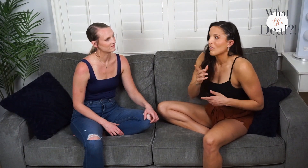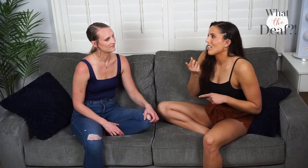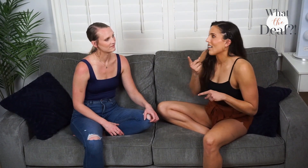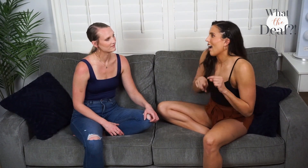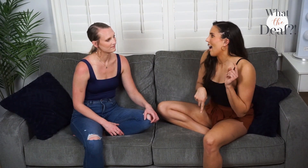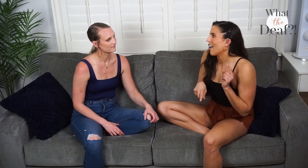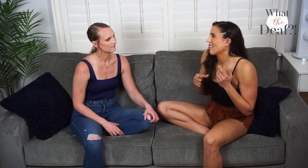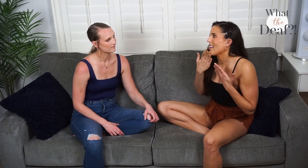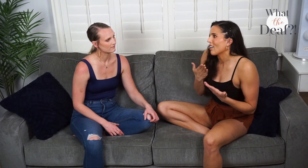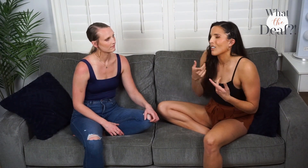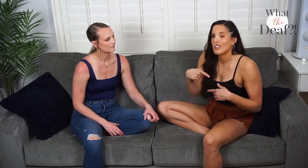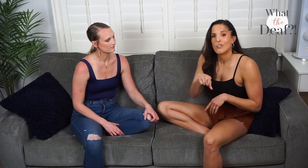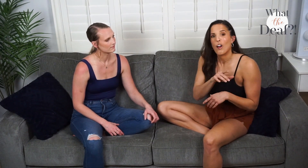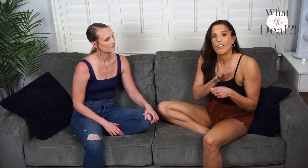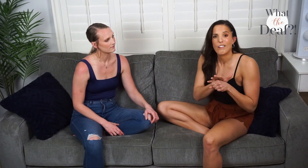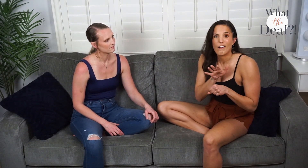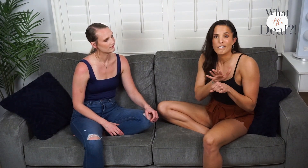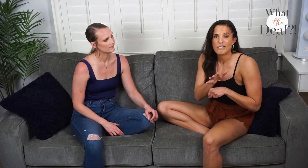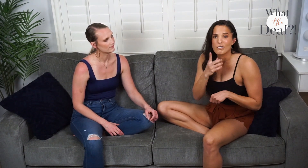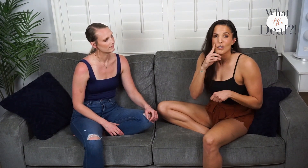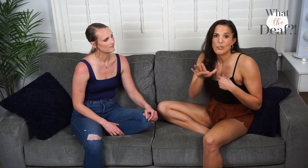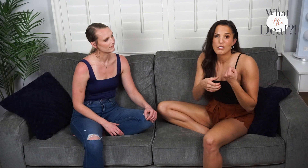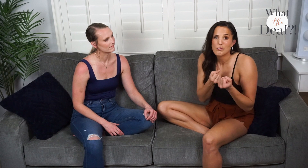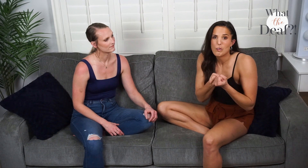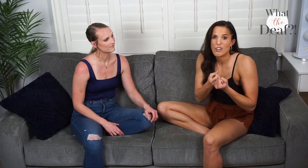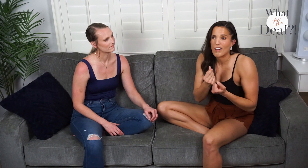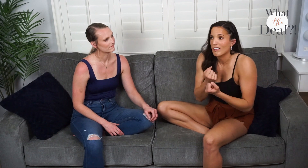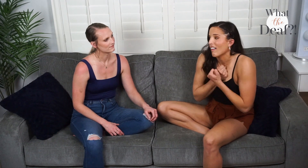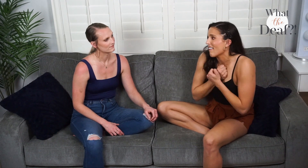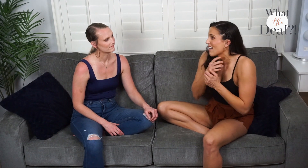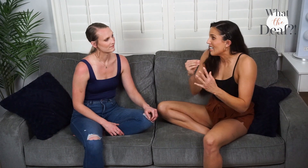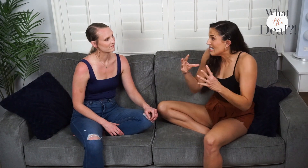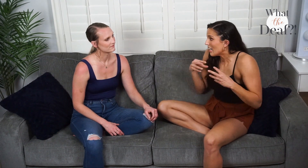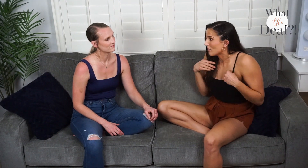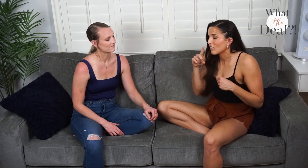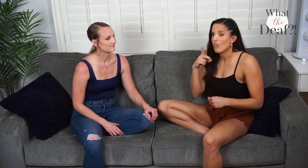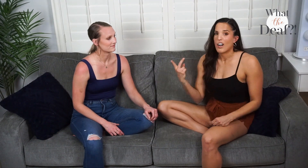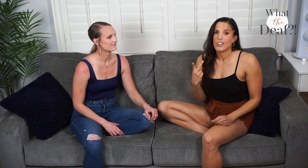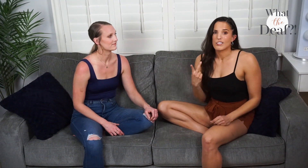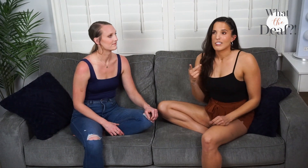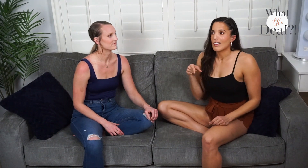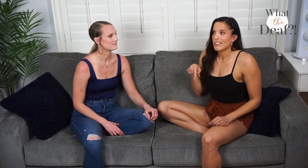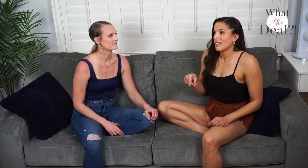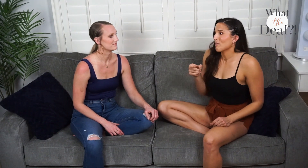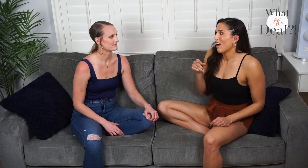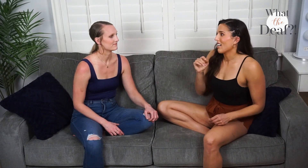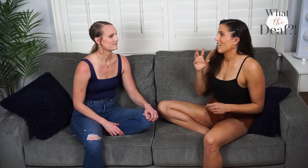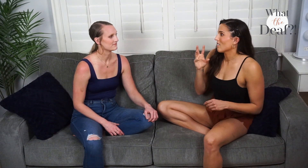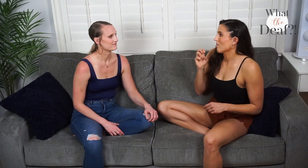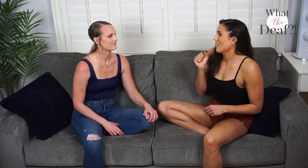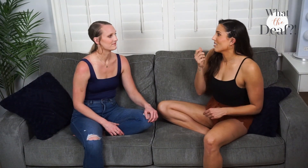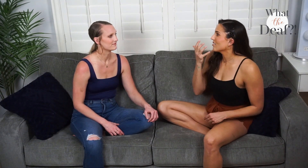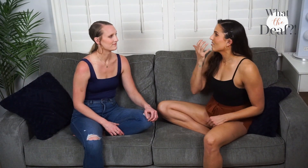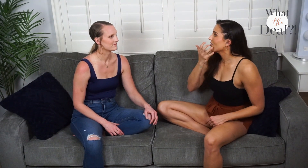And we can't thank you enough for your support, your love, your acceptance for who we are in this podcast.